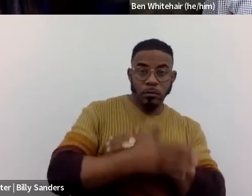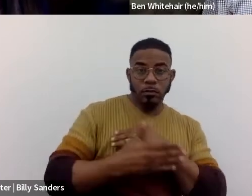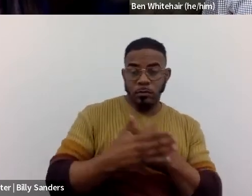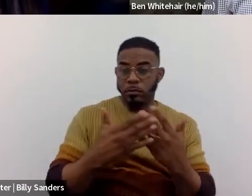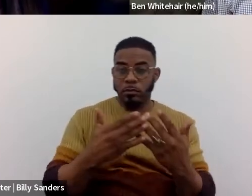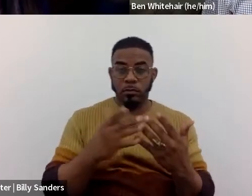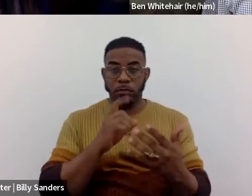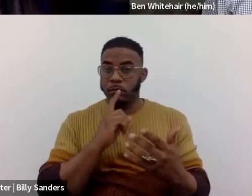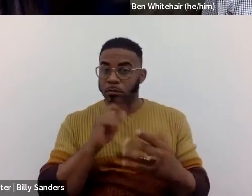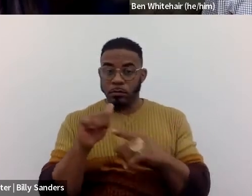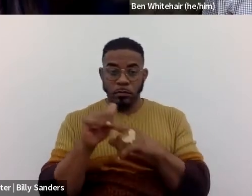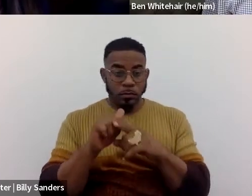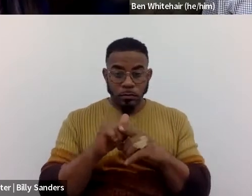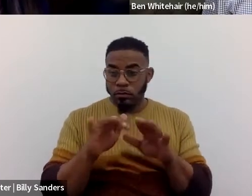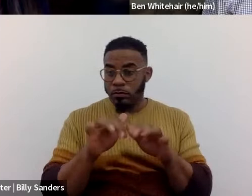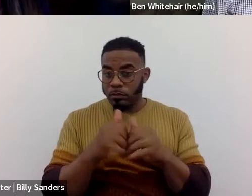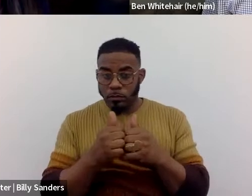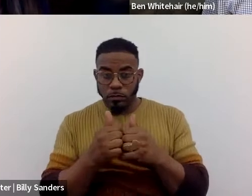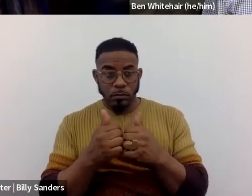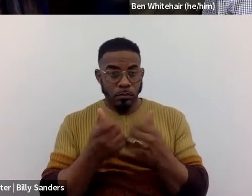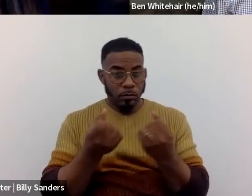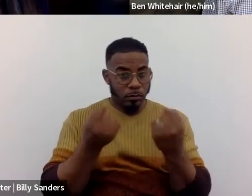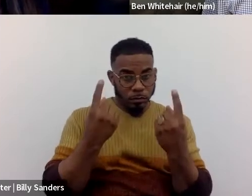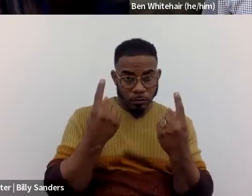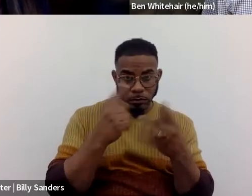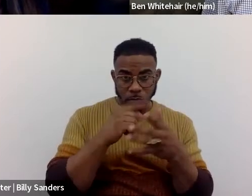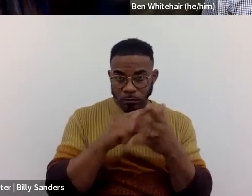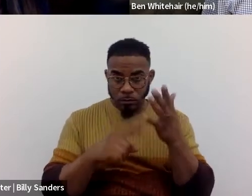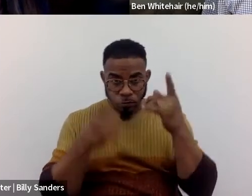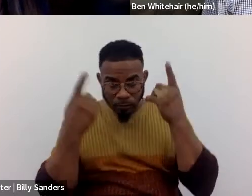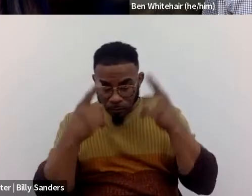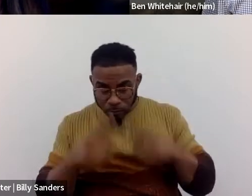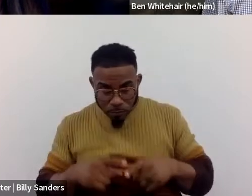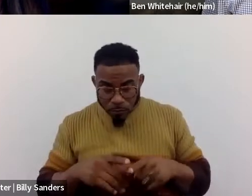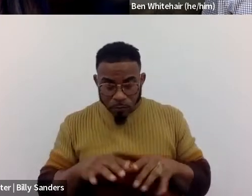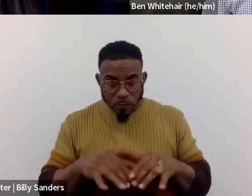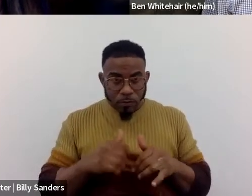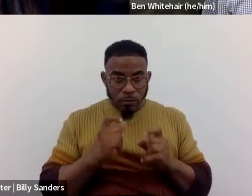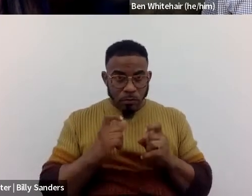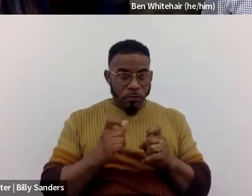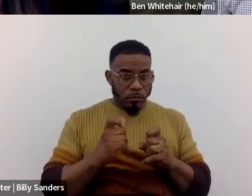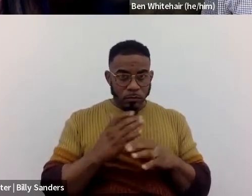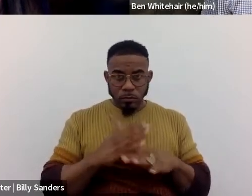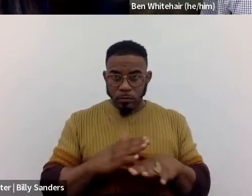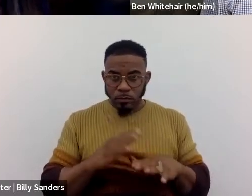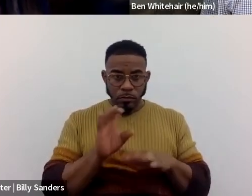who are trained in how to understand these agreements and how to, you know, give a device and consultation.